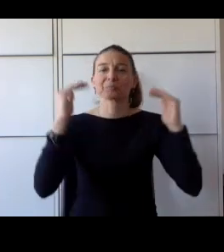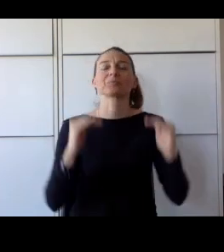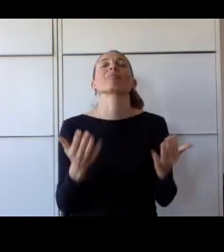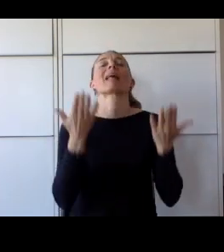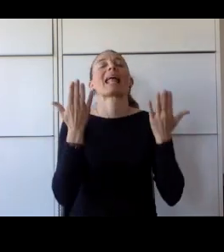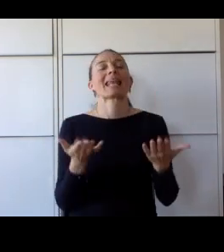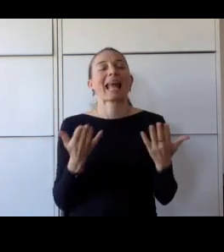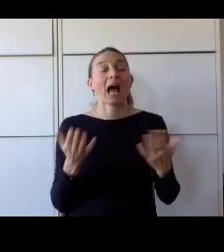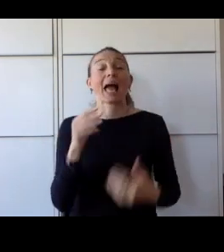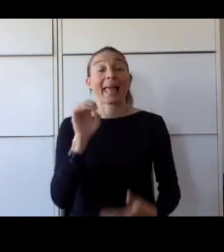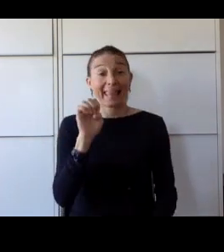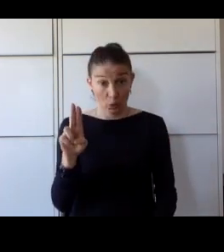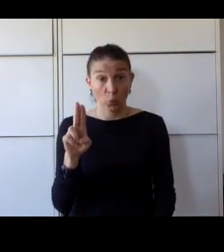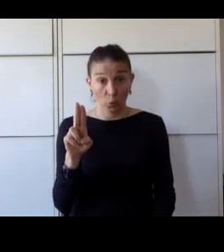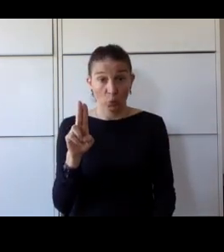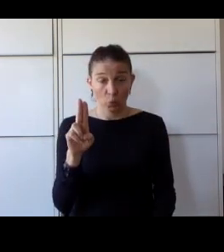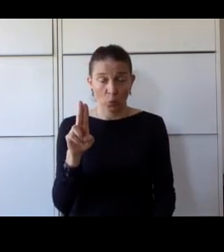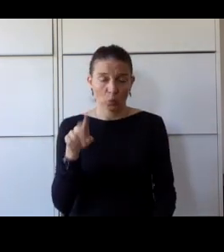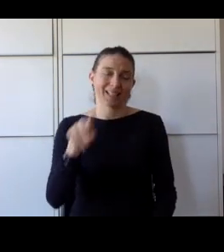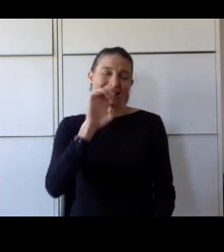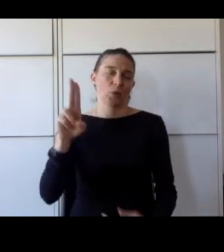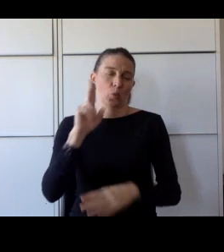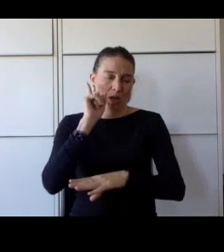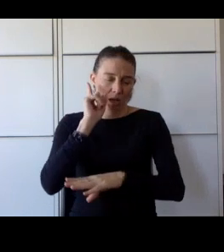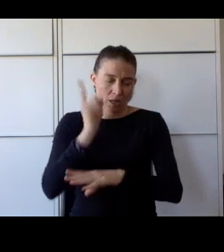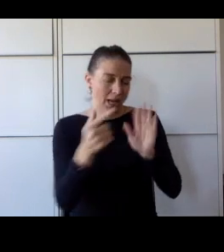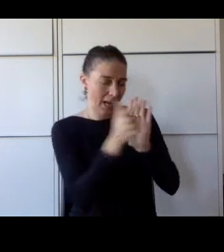Obviously the directive is EU legislation but the question is